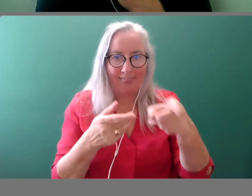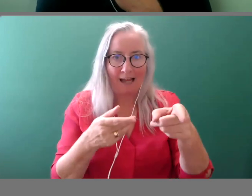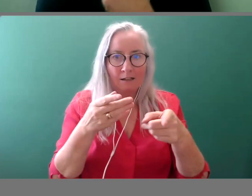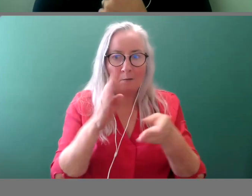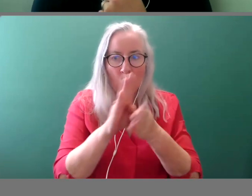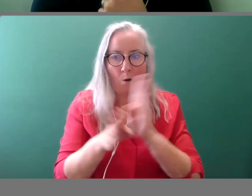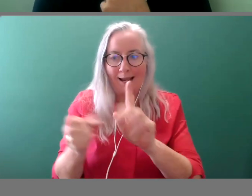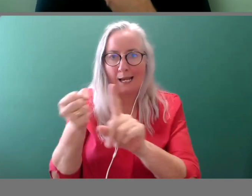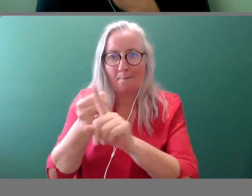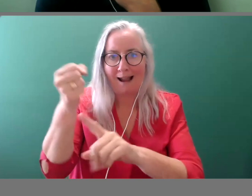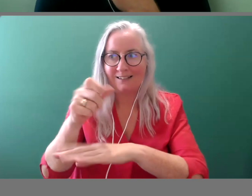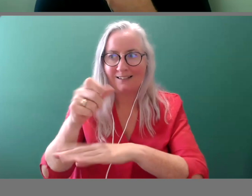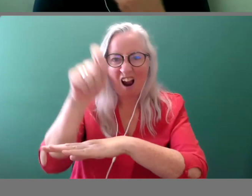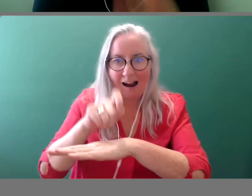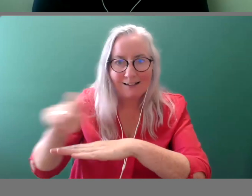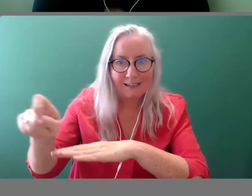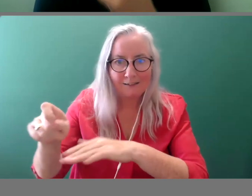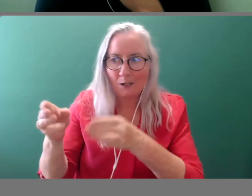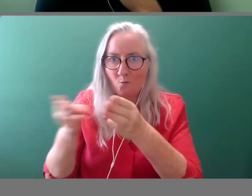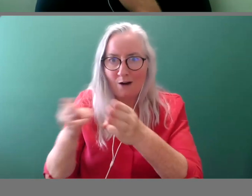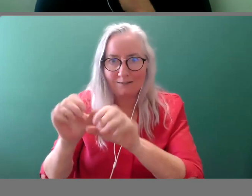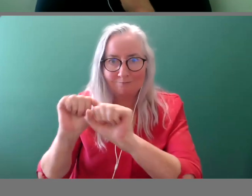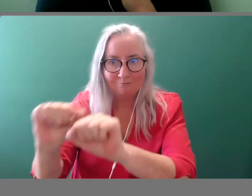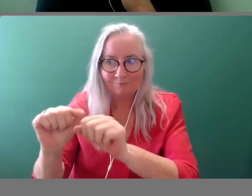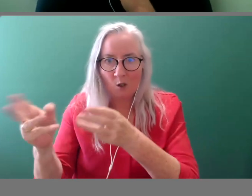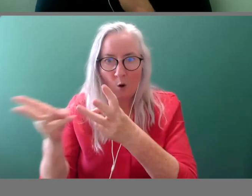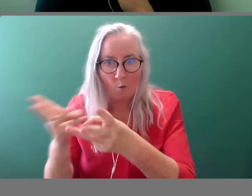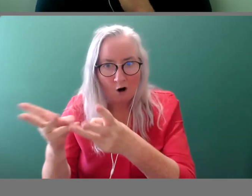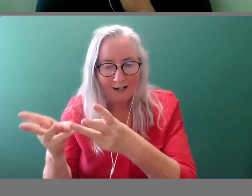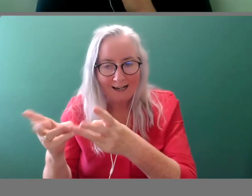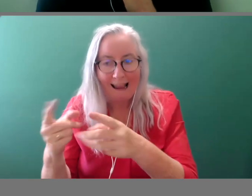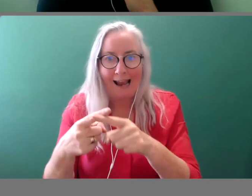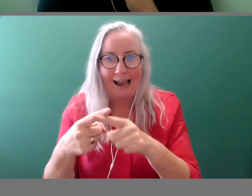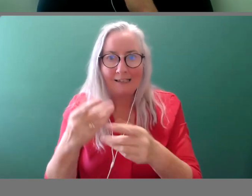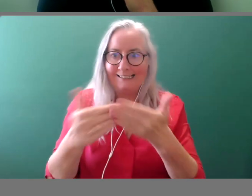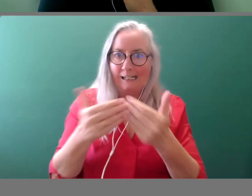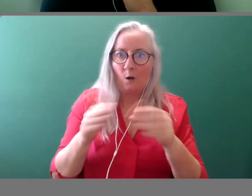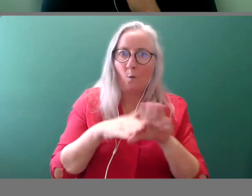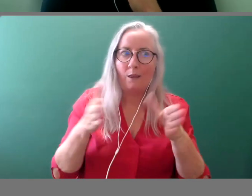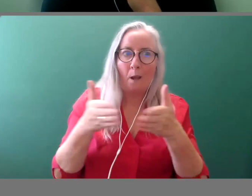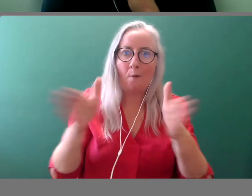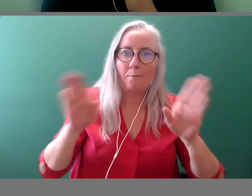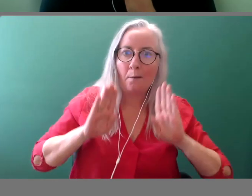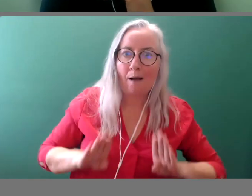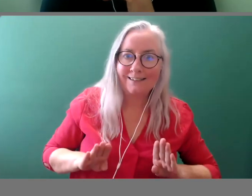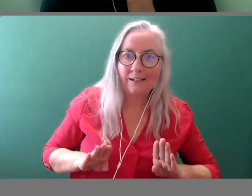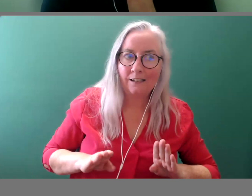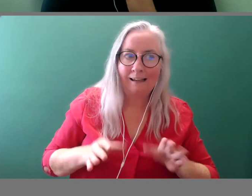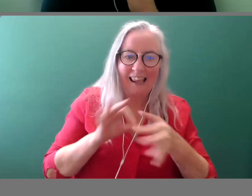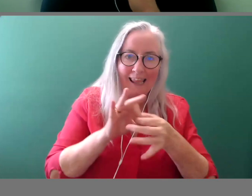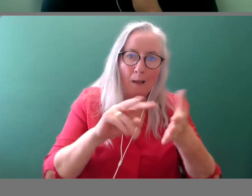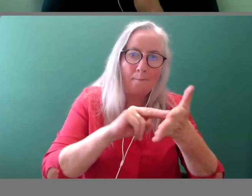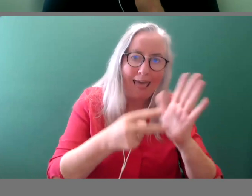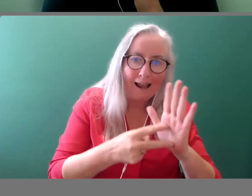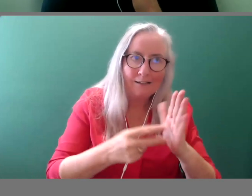architectural practice and any of you dealing with public bodies around planning, design,